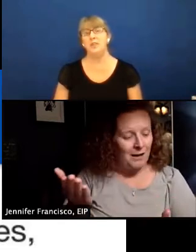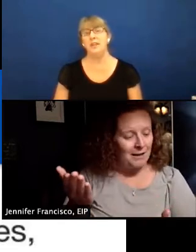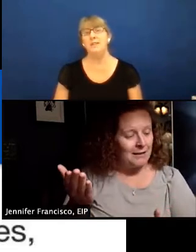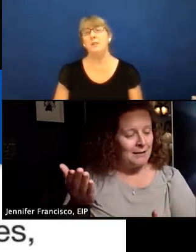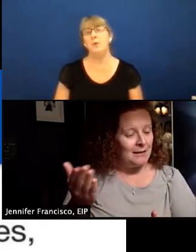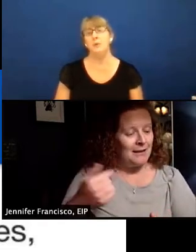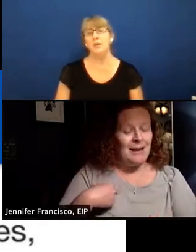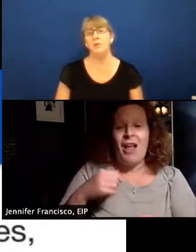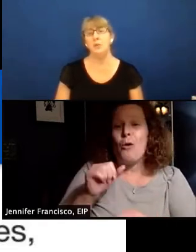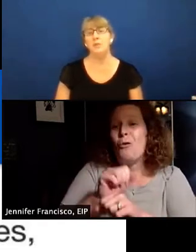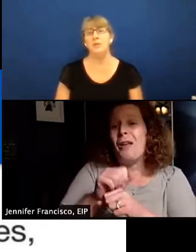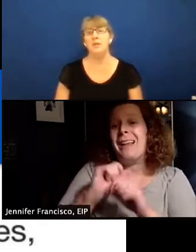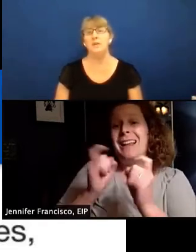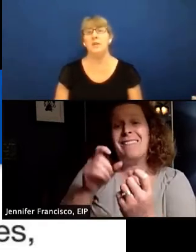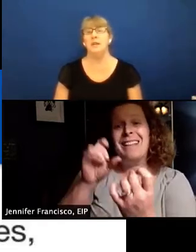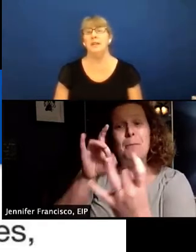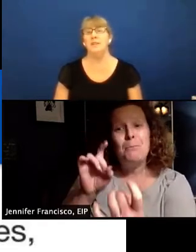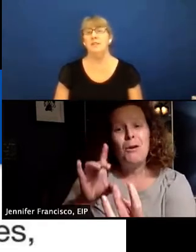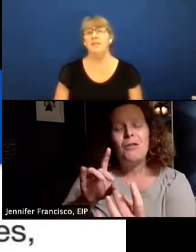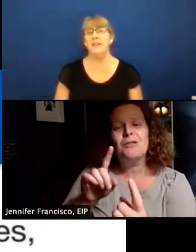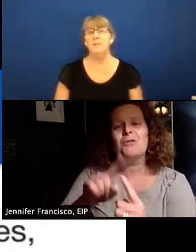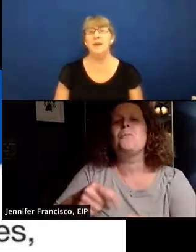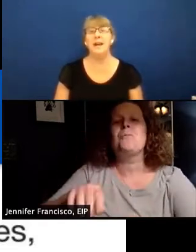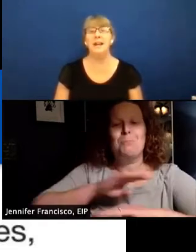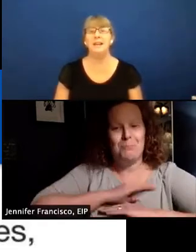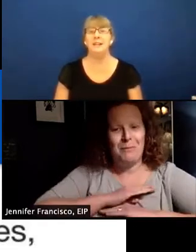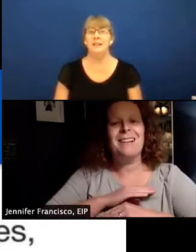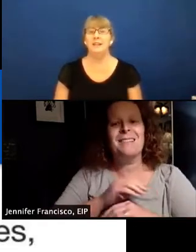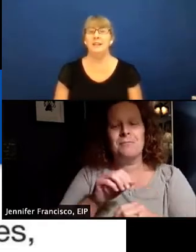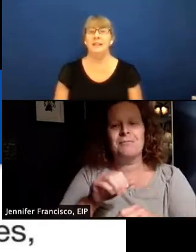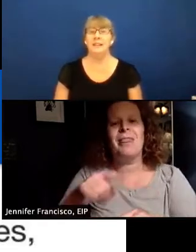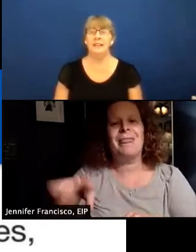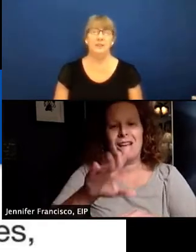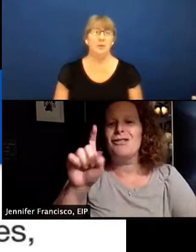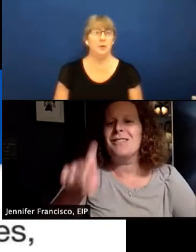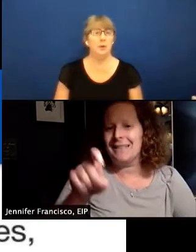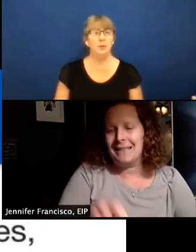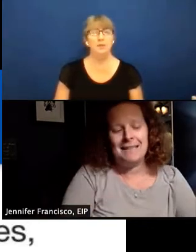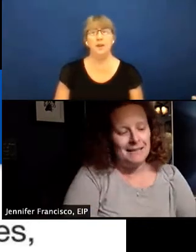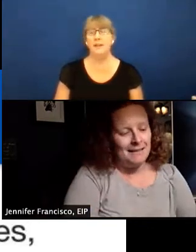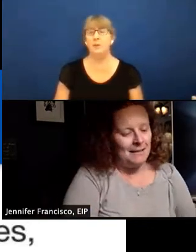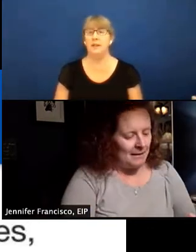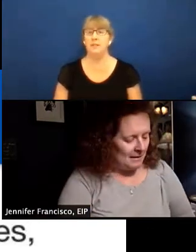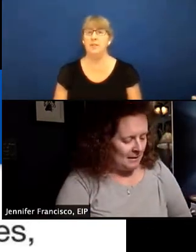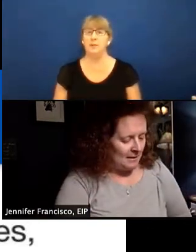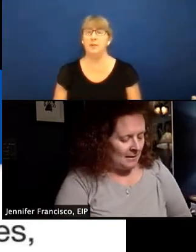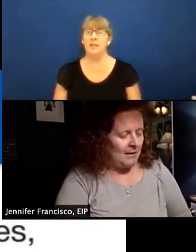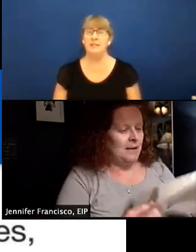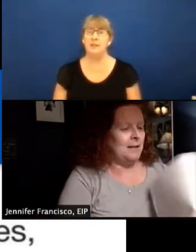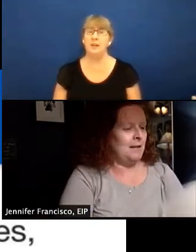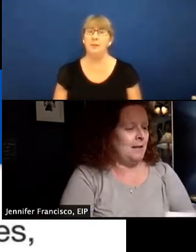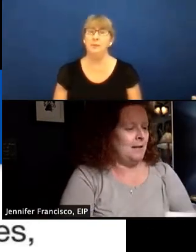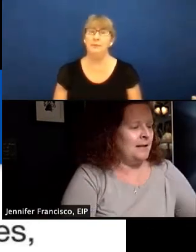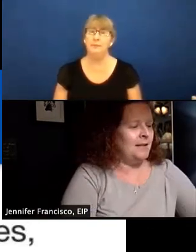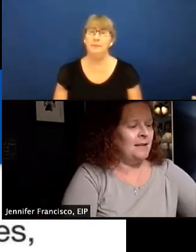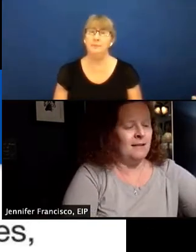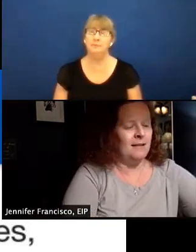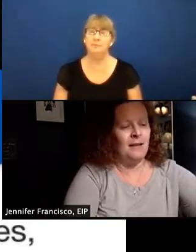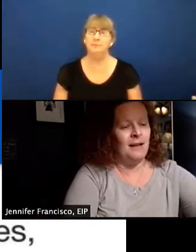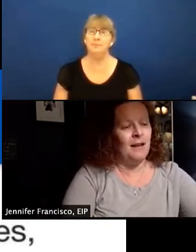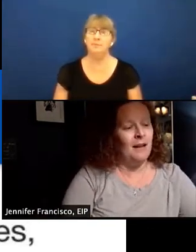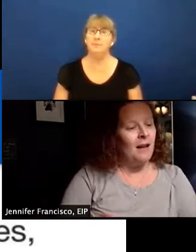needs, with resources, giving feedback and providing whatever their needs are.